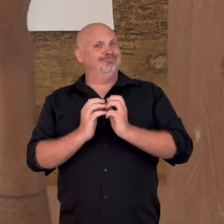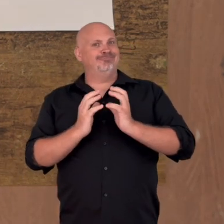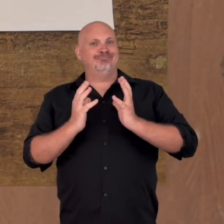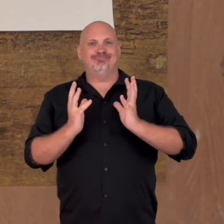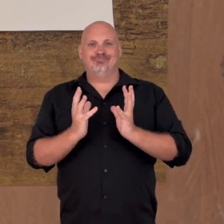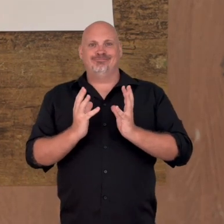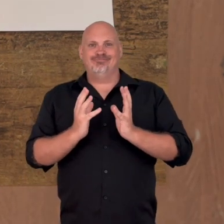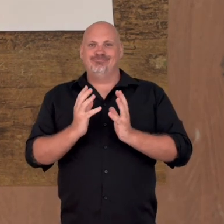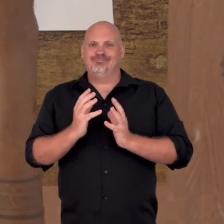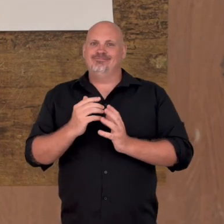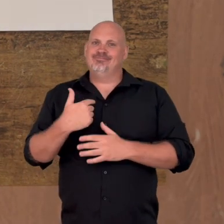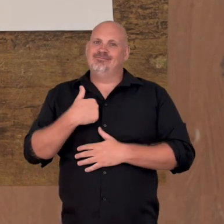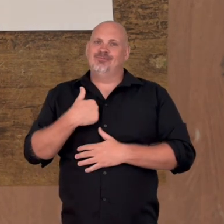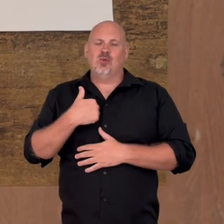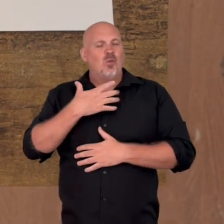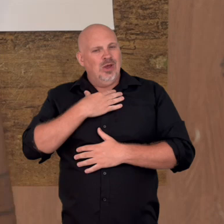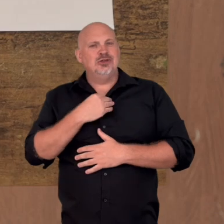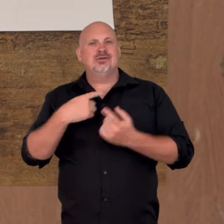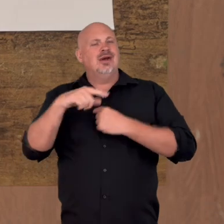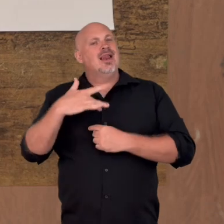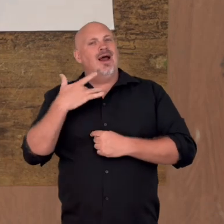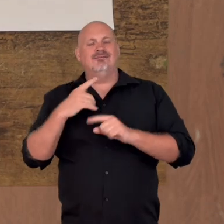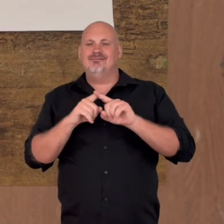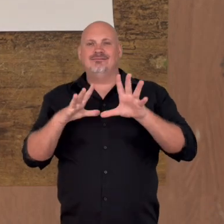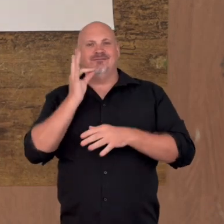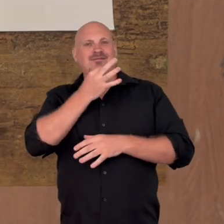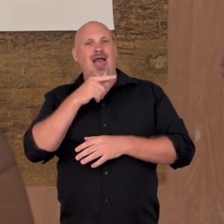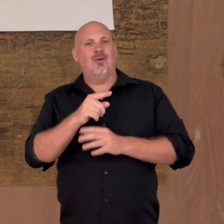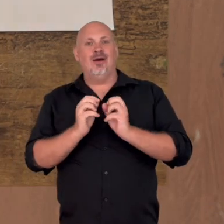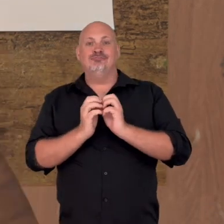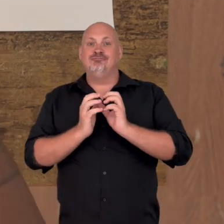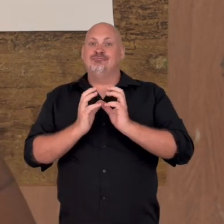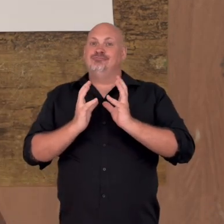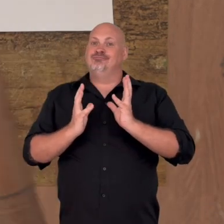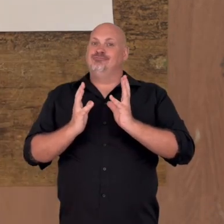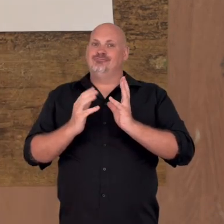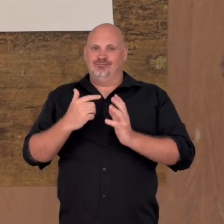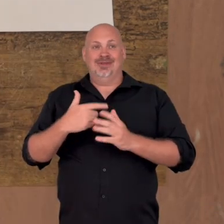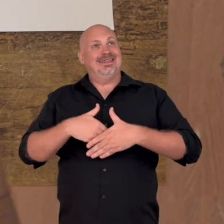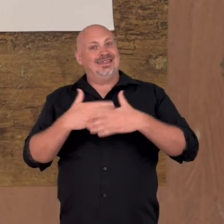in the day I wish you can bloom like the lotus flower I wish you can find joy